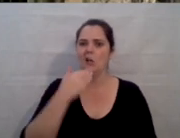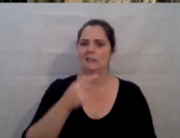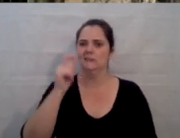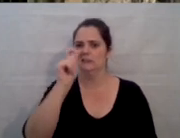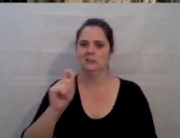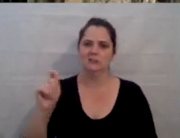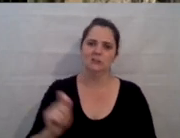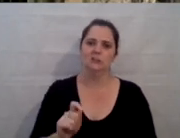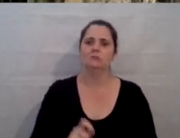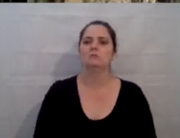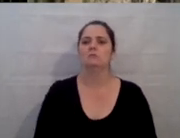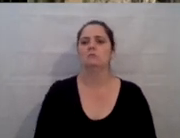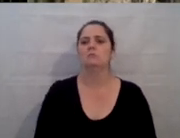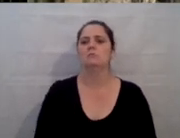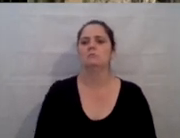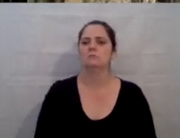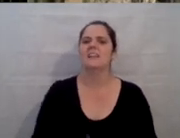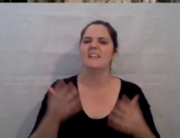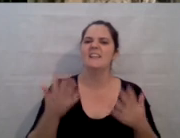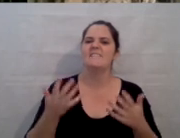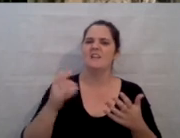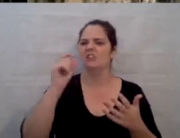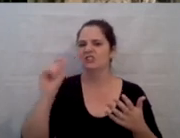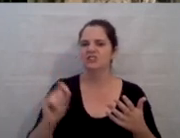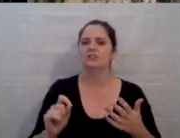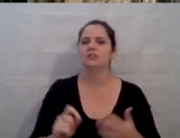that shows more of that tension and comes in like that.